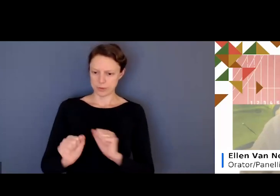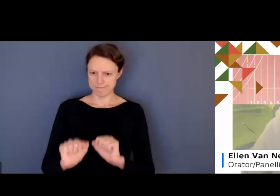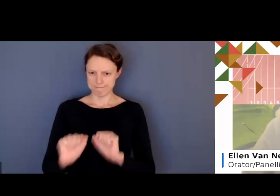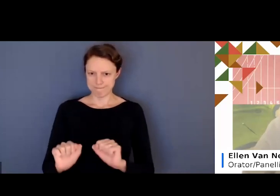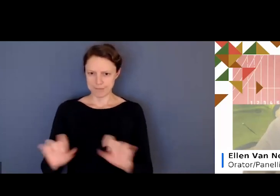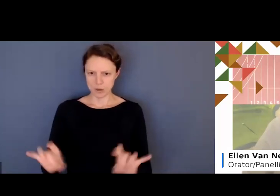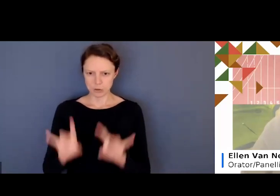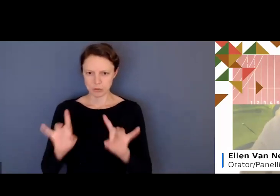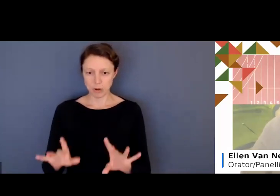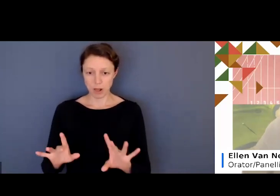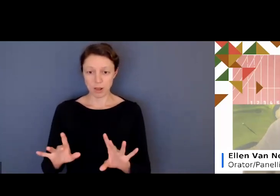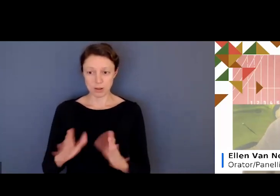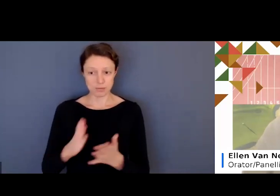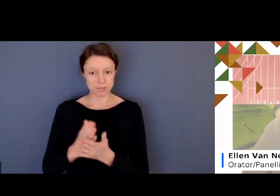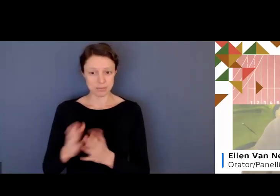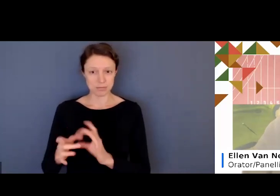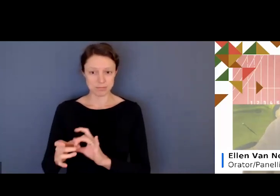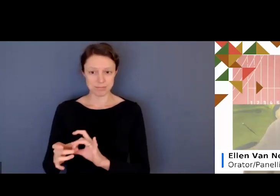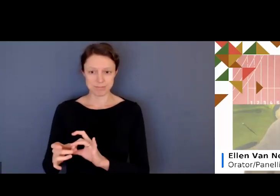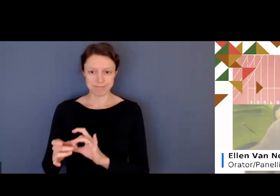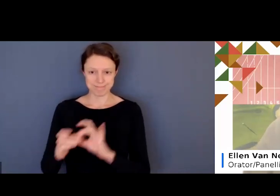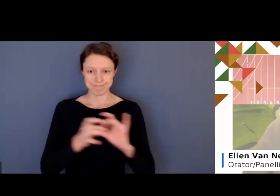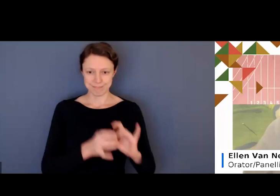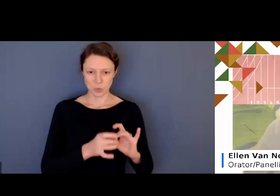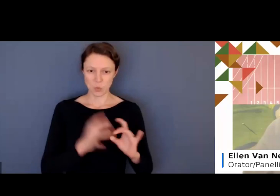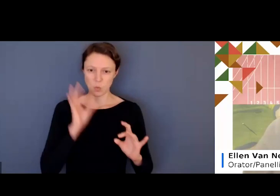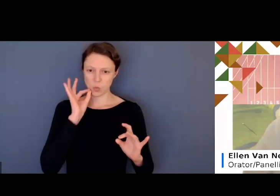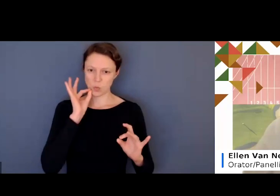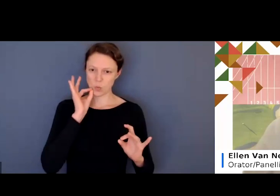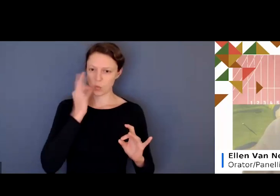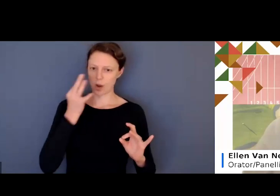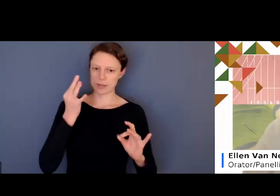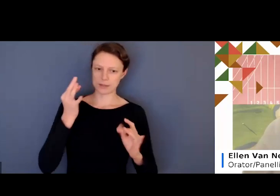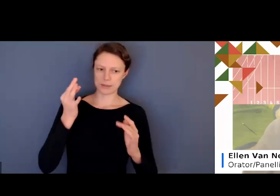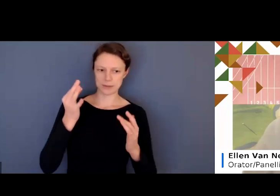are deeply tied to a whitewashing of history.